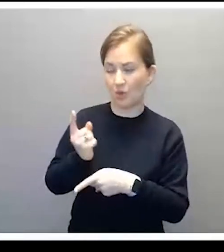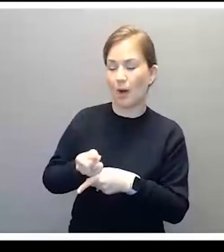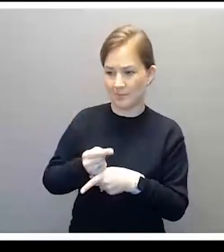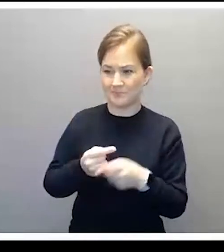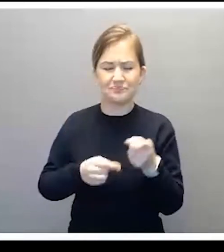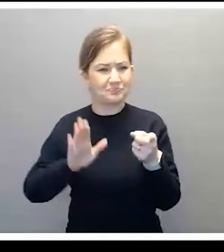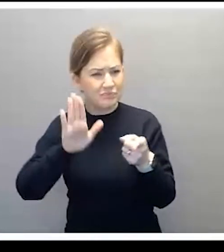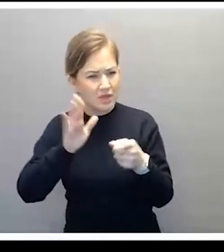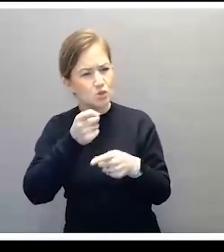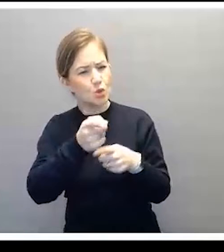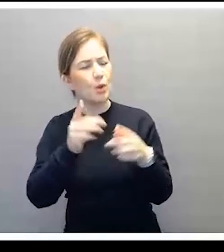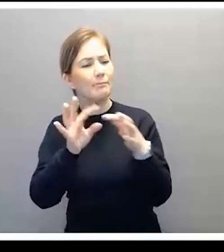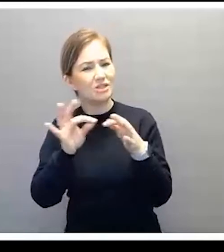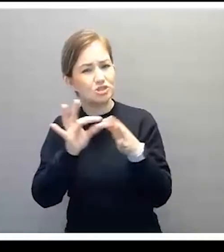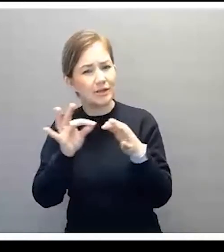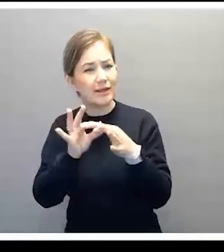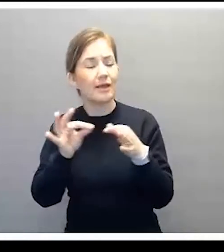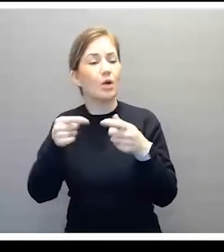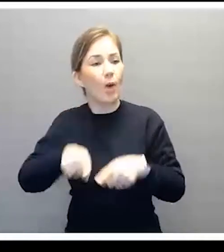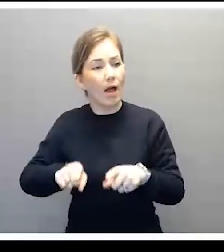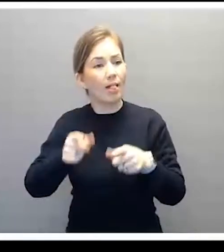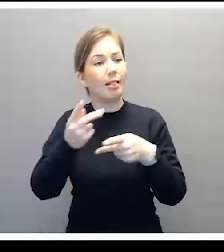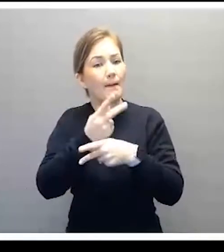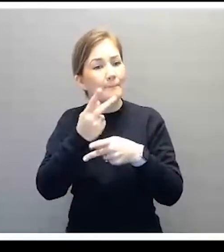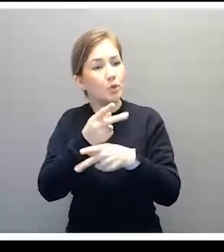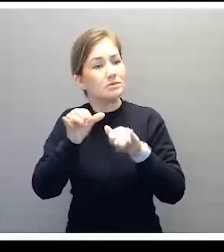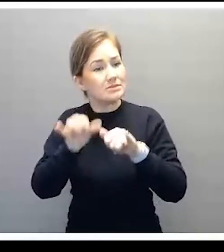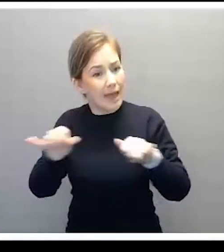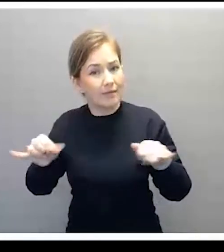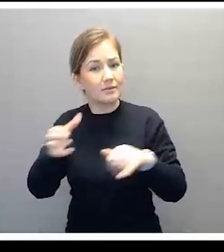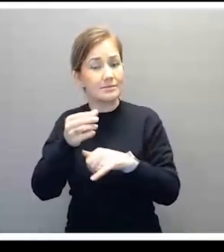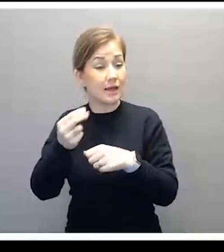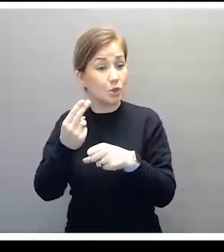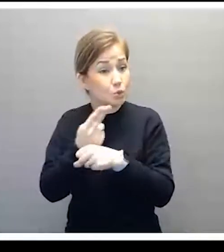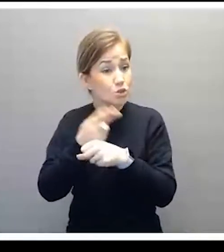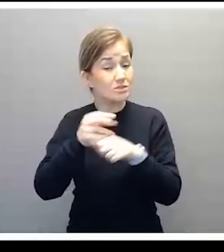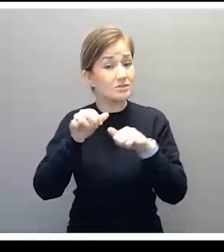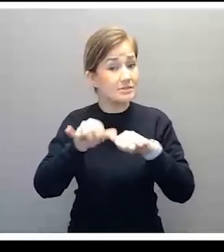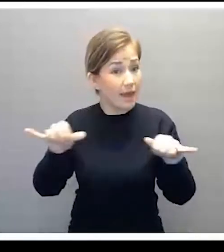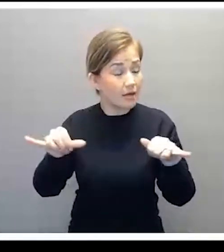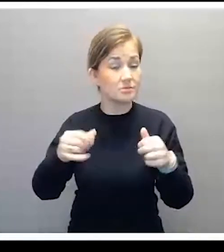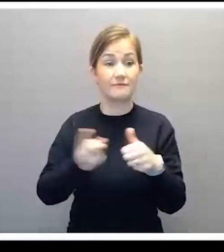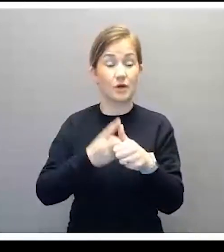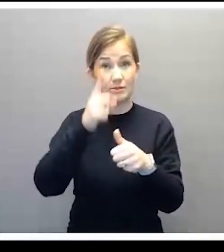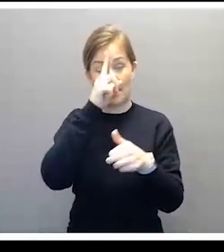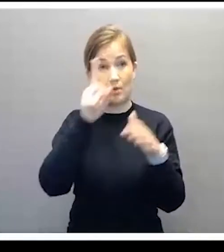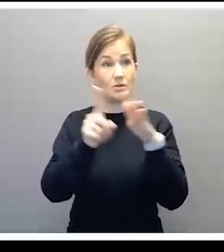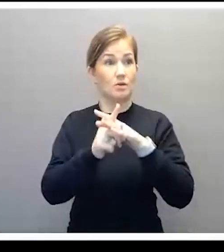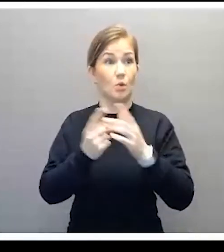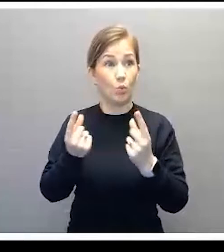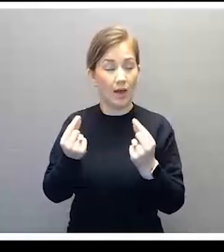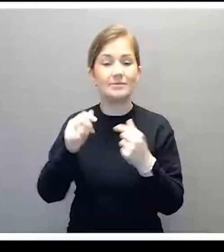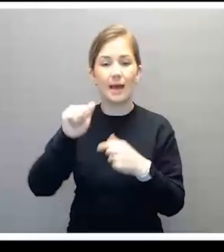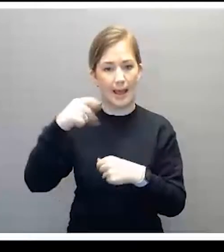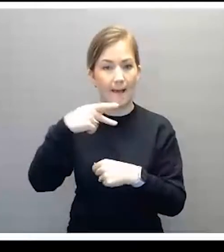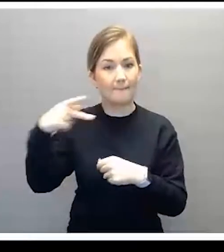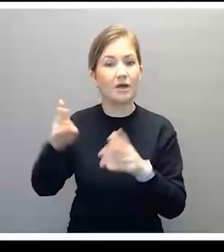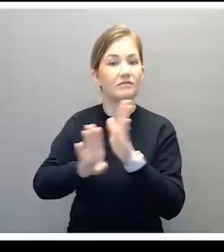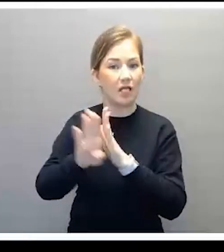Yeah. And you're mentioning as compute scales and as usage scales, and the first thing that came to my mind was kinda App development.